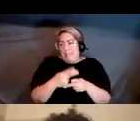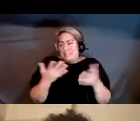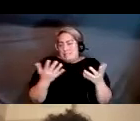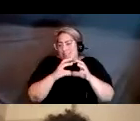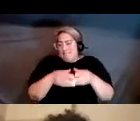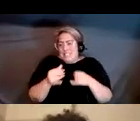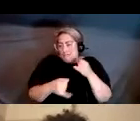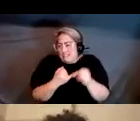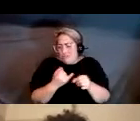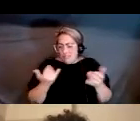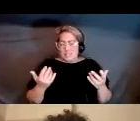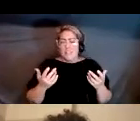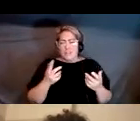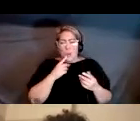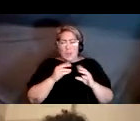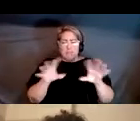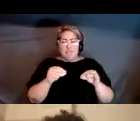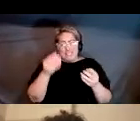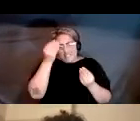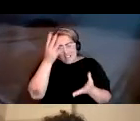Let's talk a bit about where we are going. Obviously we have